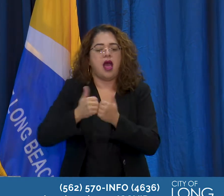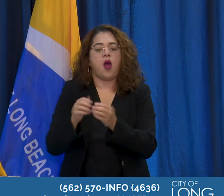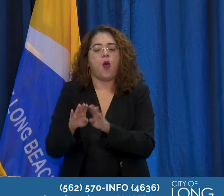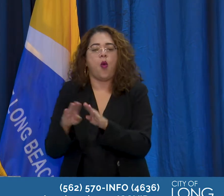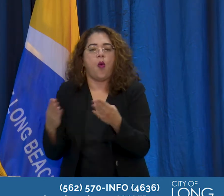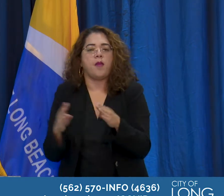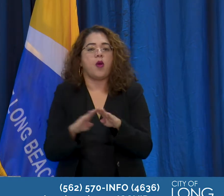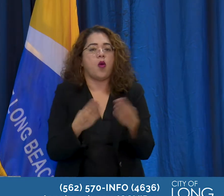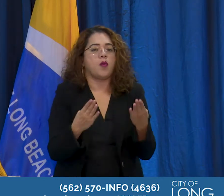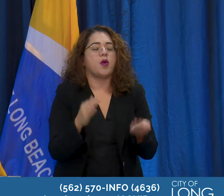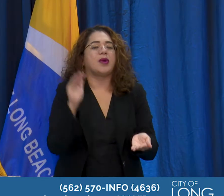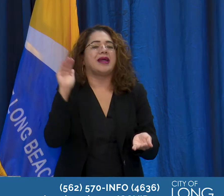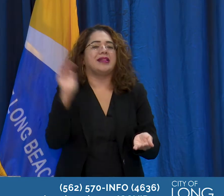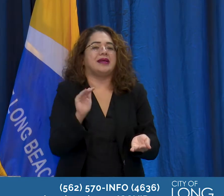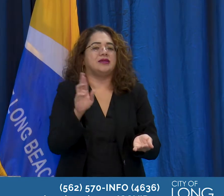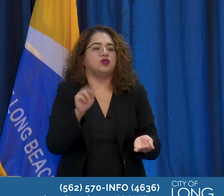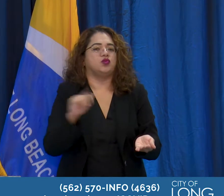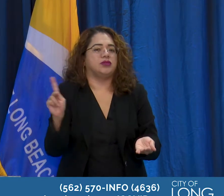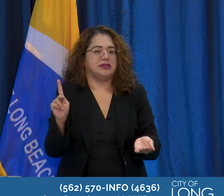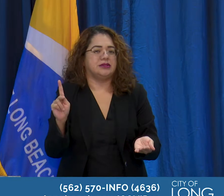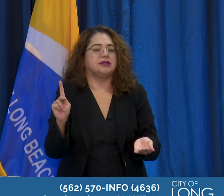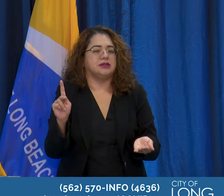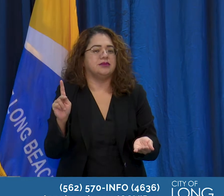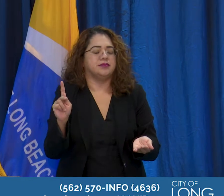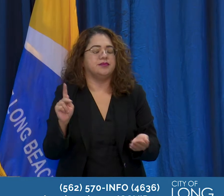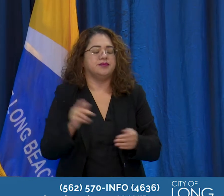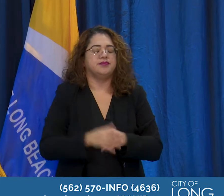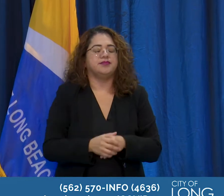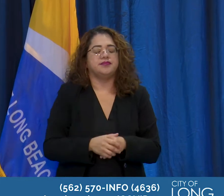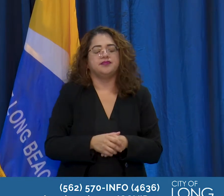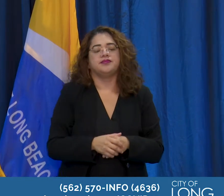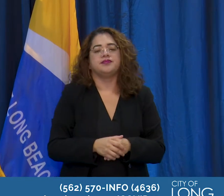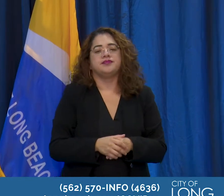next as it relates to health and safety at these locations.